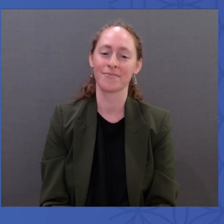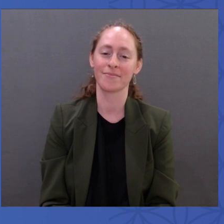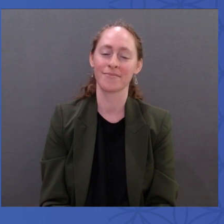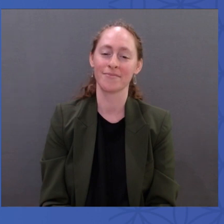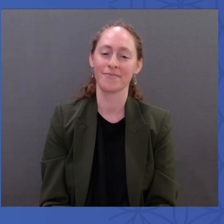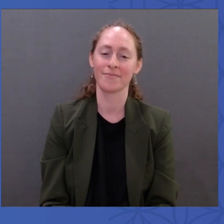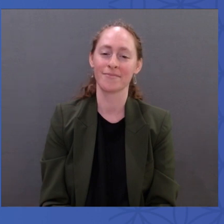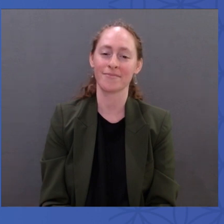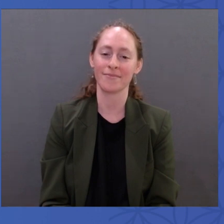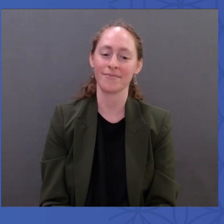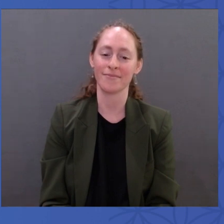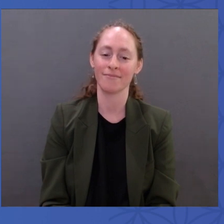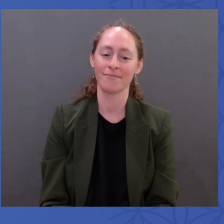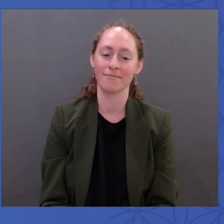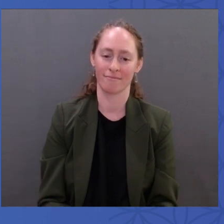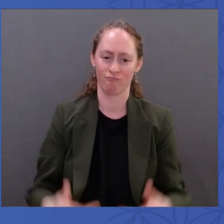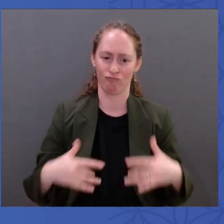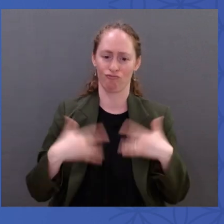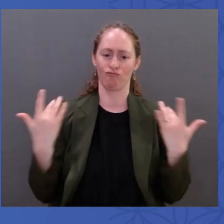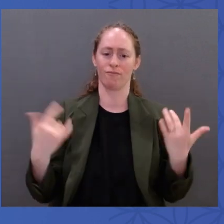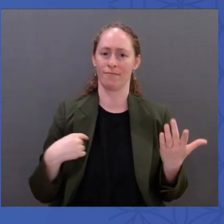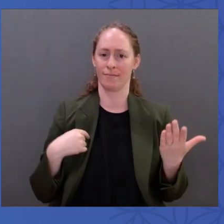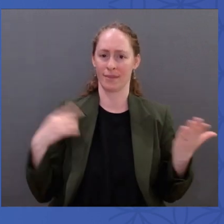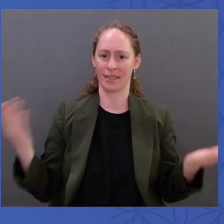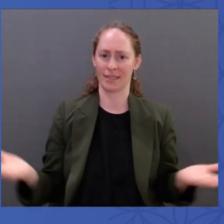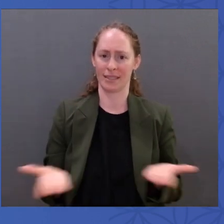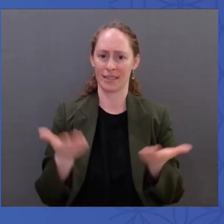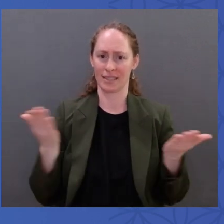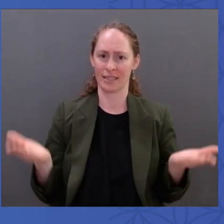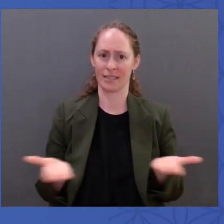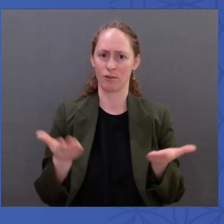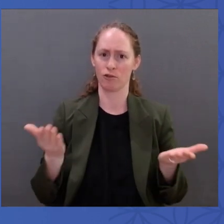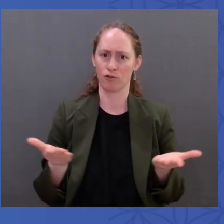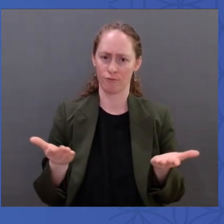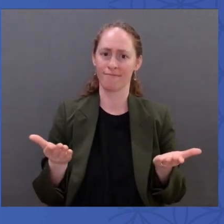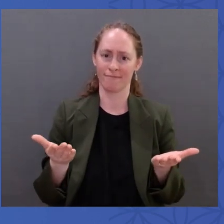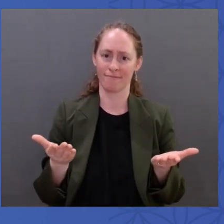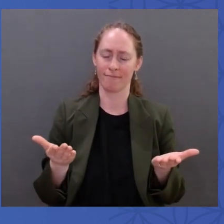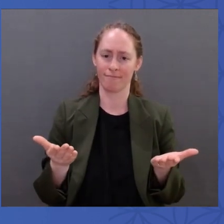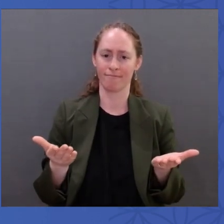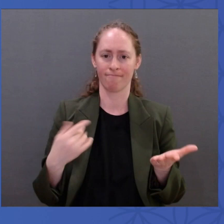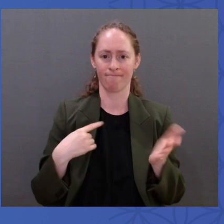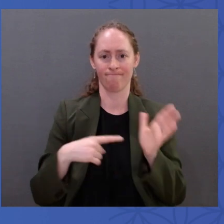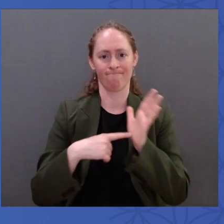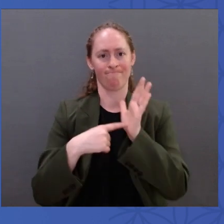on behalf of President Joko Widodo of Indonesia. As we approach 2022.